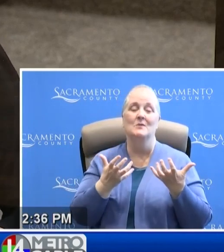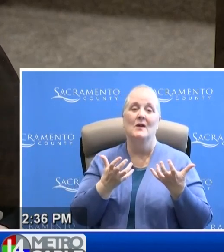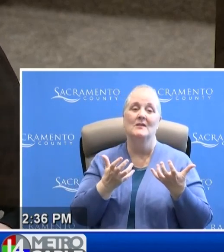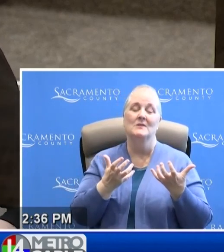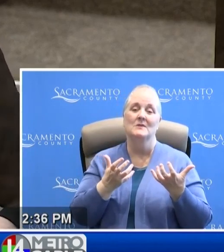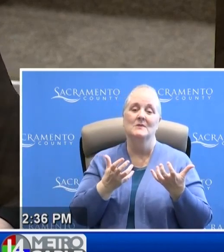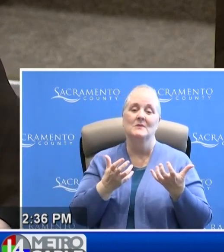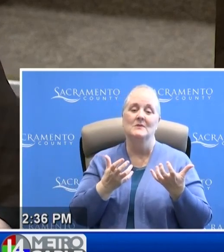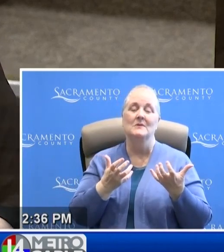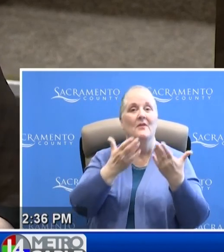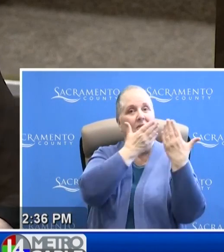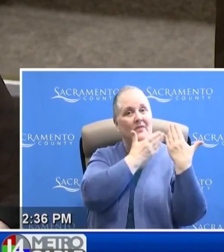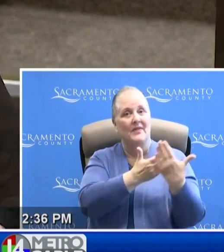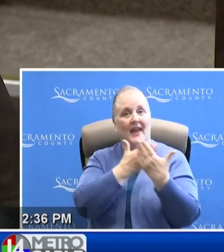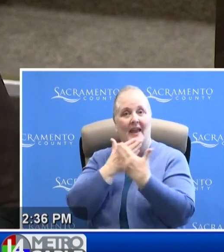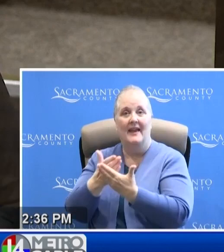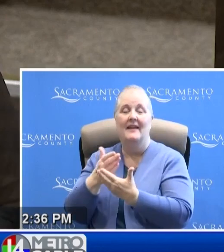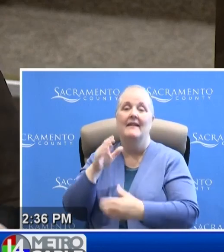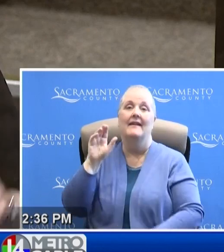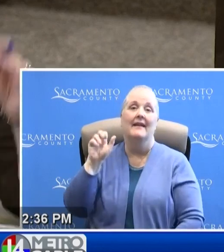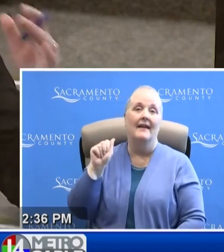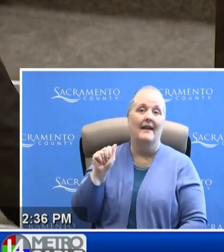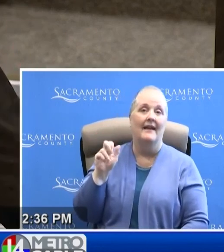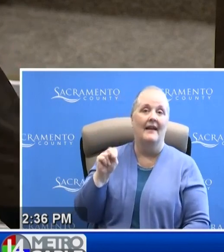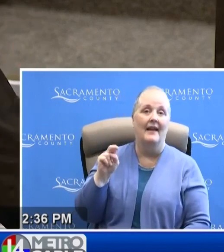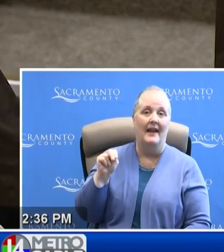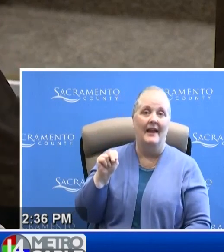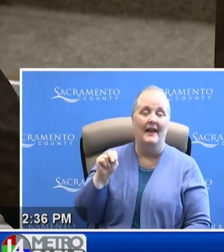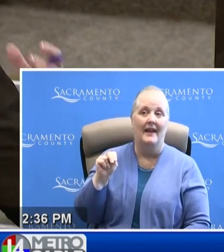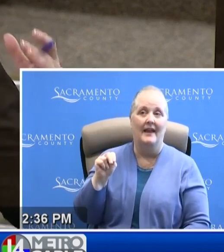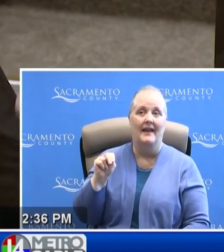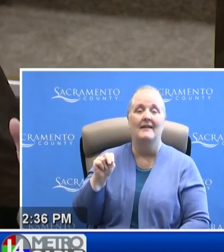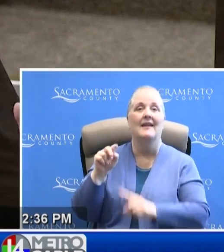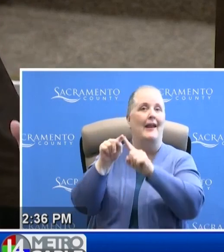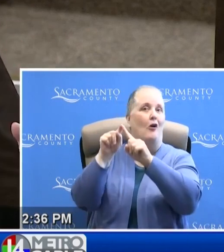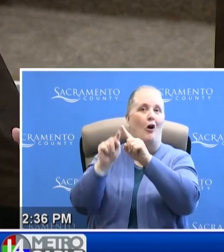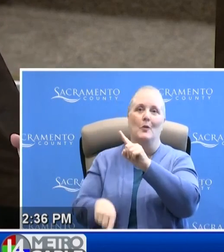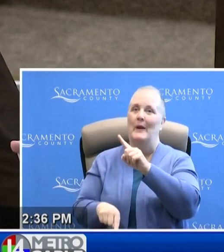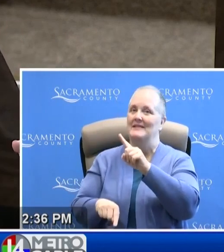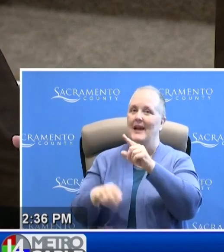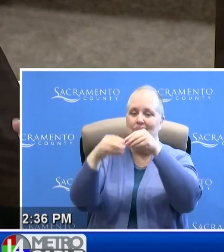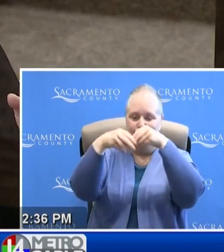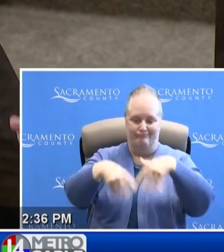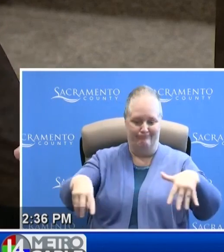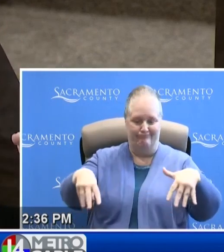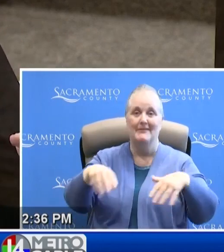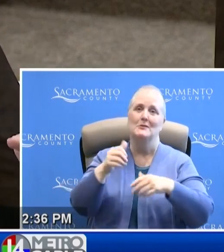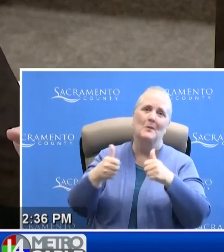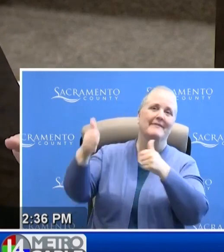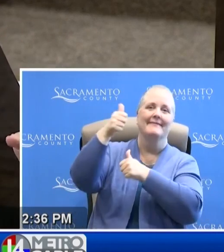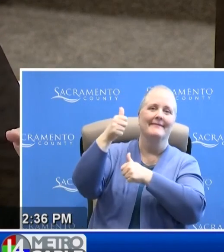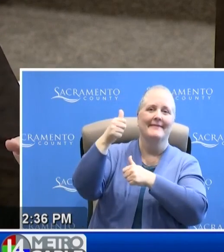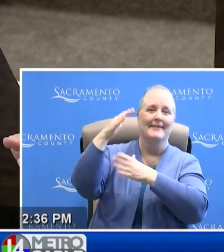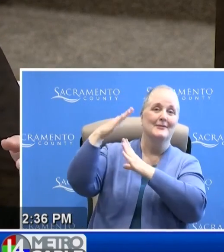I want to thank and and down and Edwards, our city top person in the county,